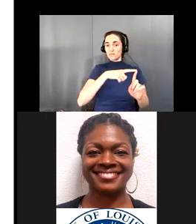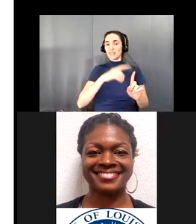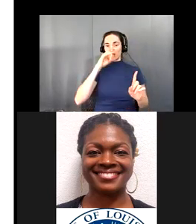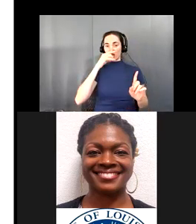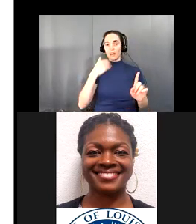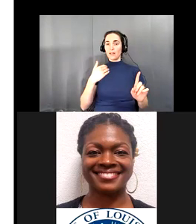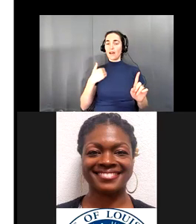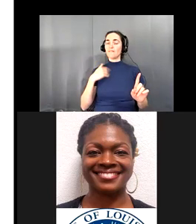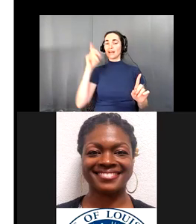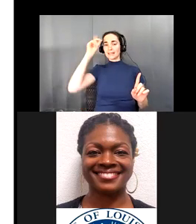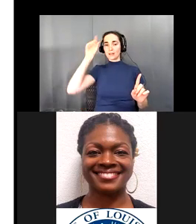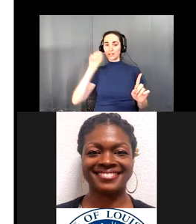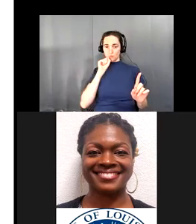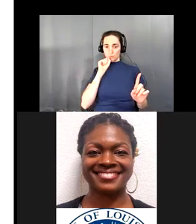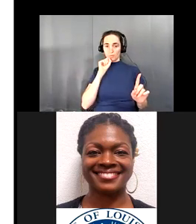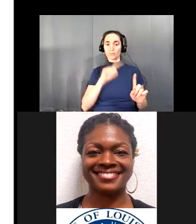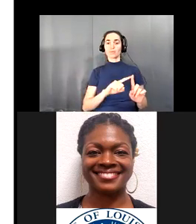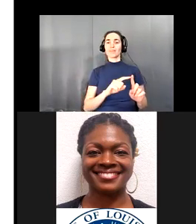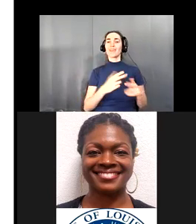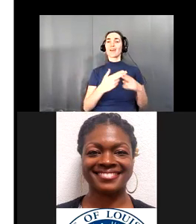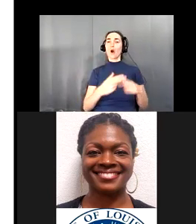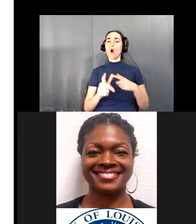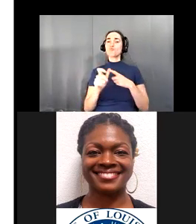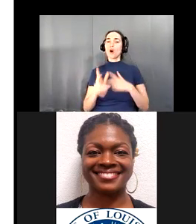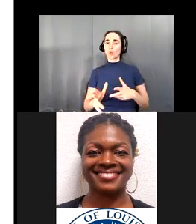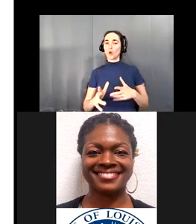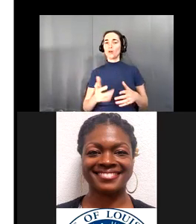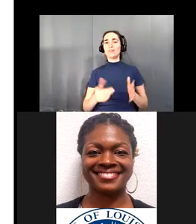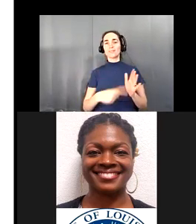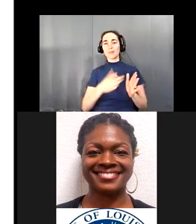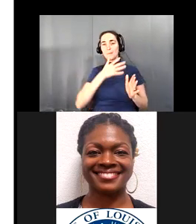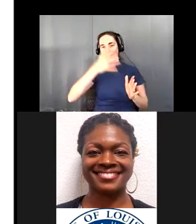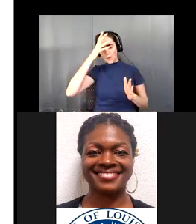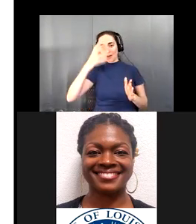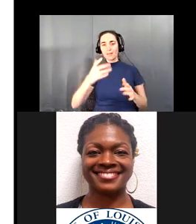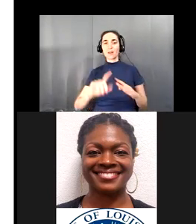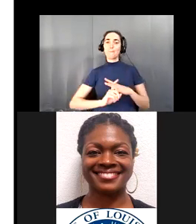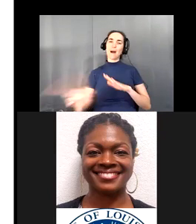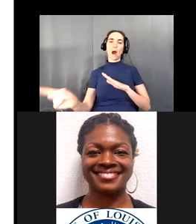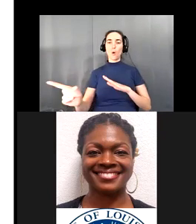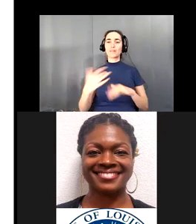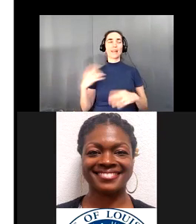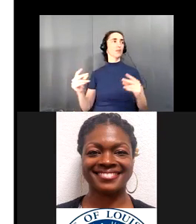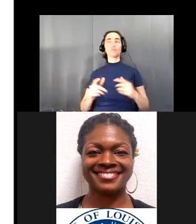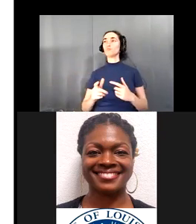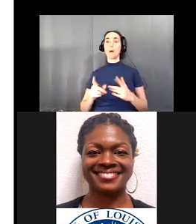a lot of parents, caregivers will call it runners. 16:15:28 We just want you to be prepared know that it's out there, and keep this at the